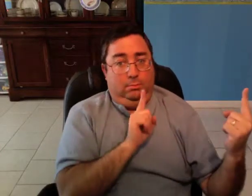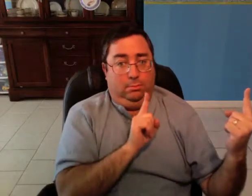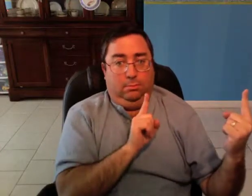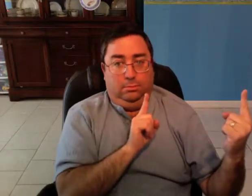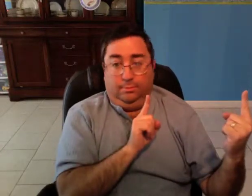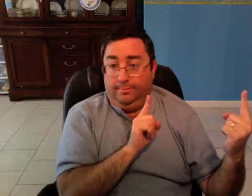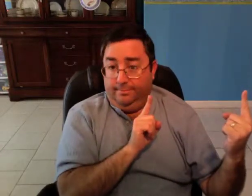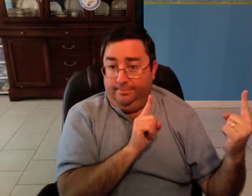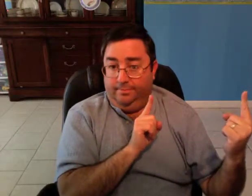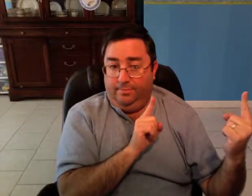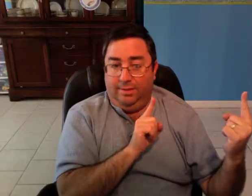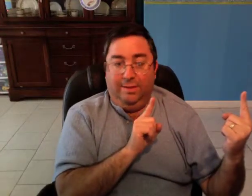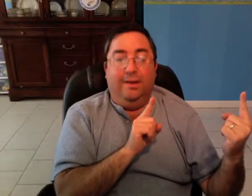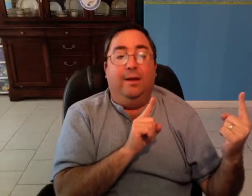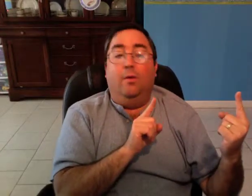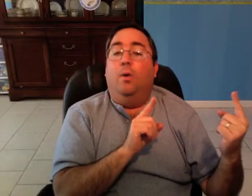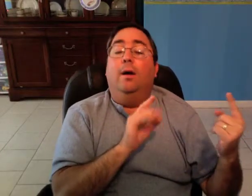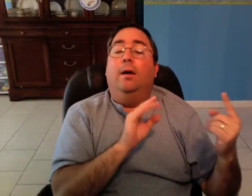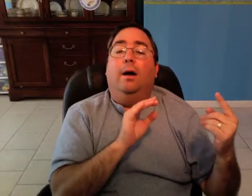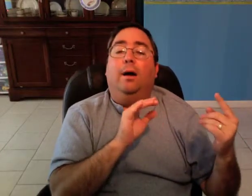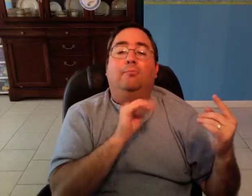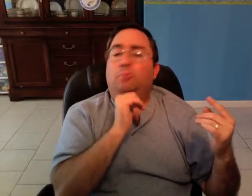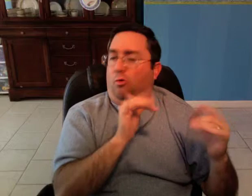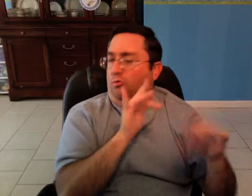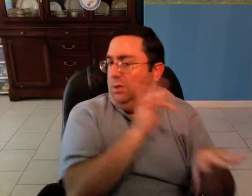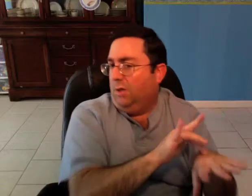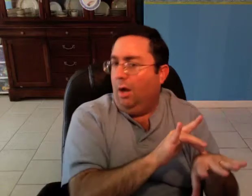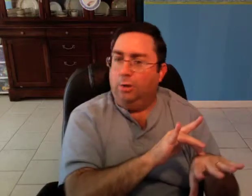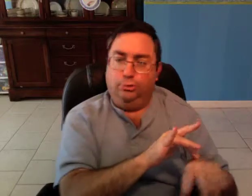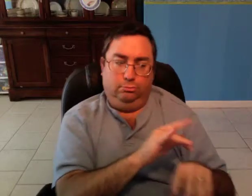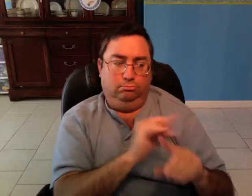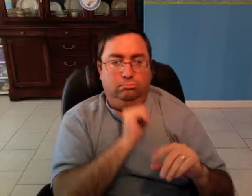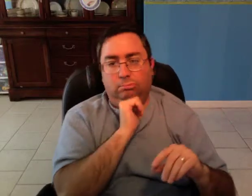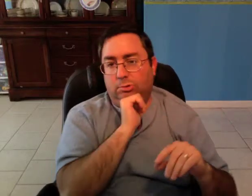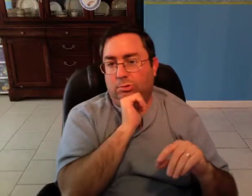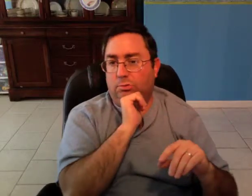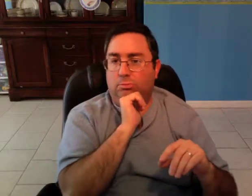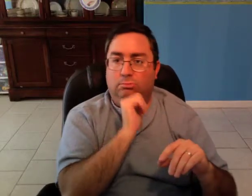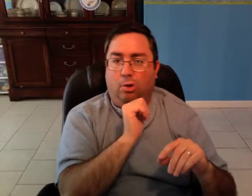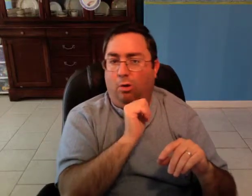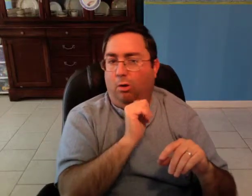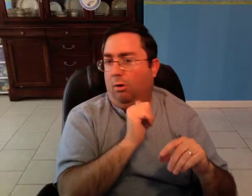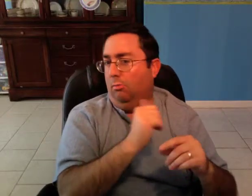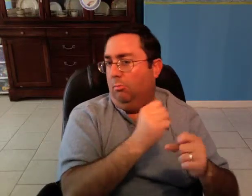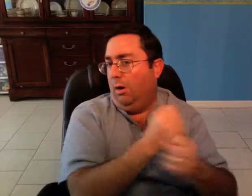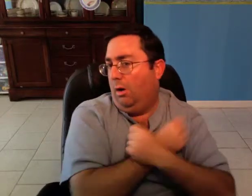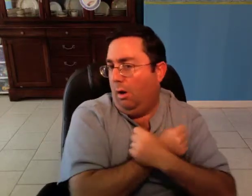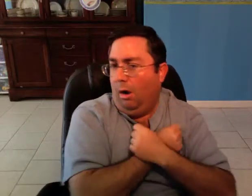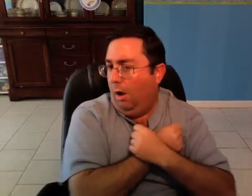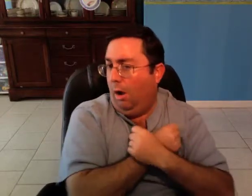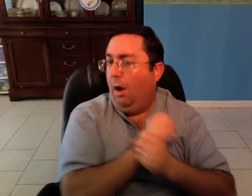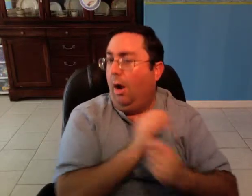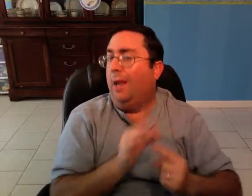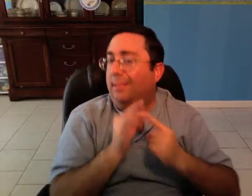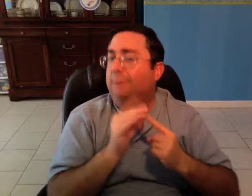There is very little touching or hugging between Hearing people.